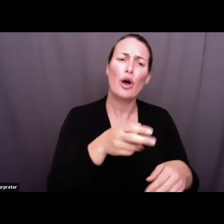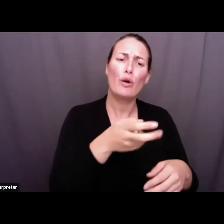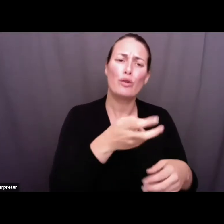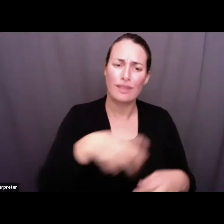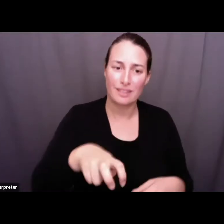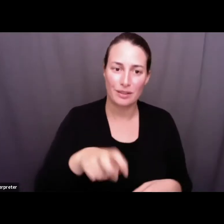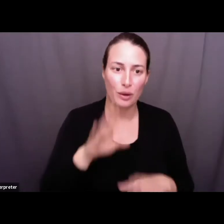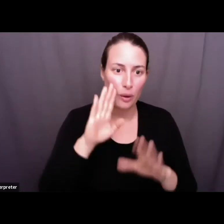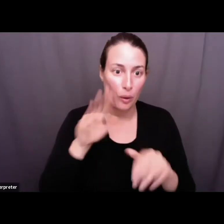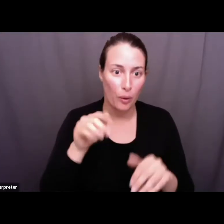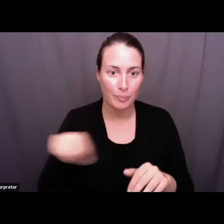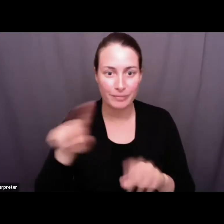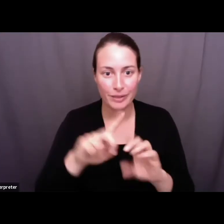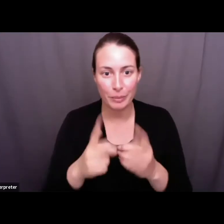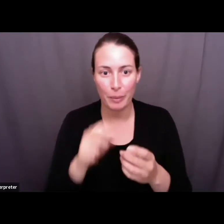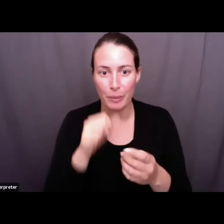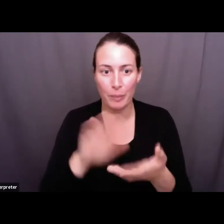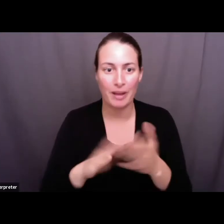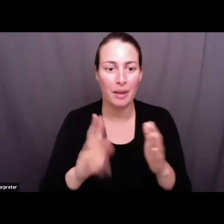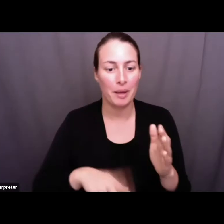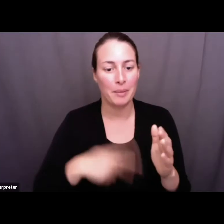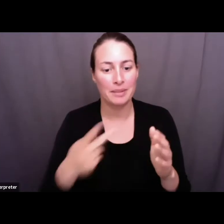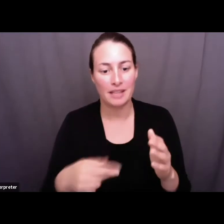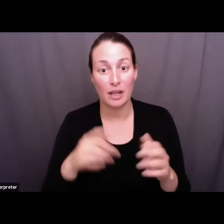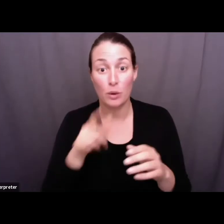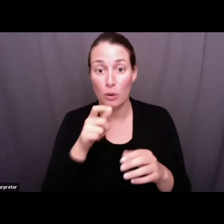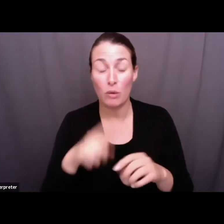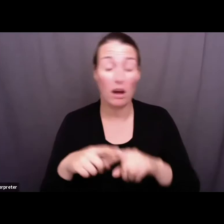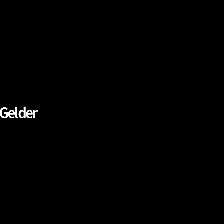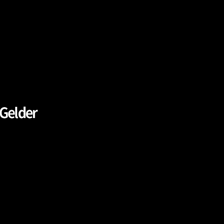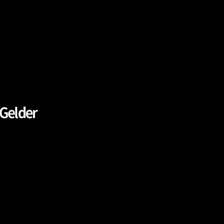depending on these moneys. VAN GELDER: Perfect. Thank you, Mike.